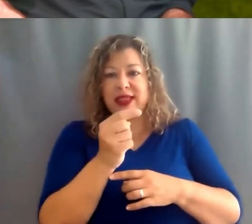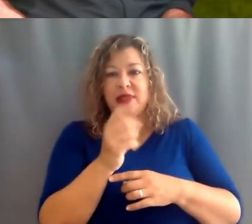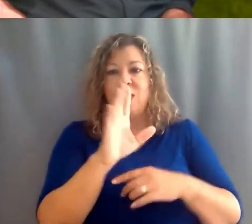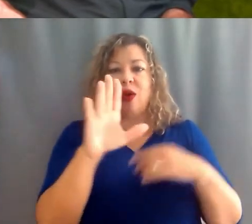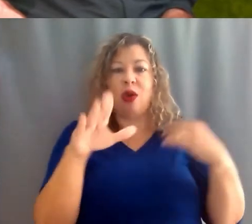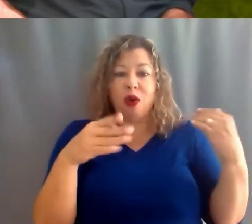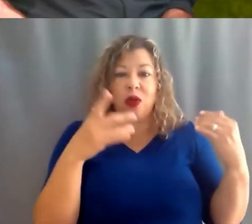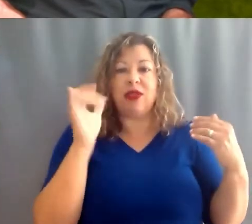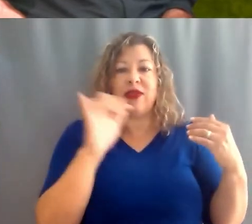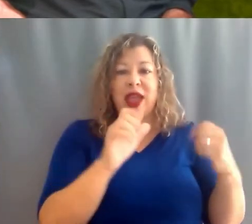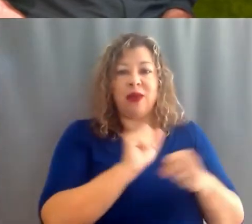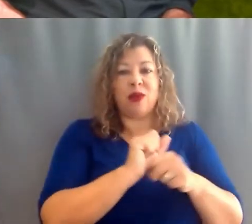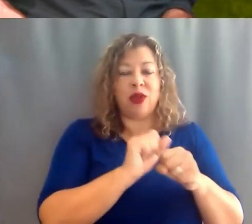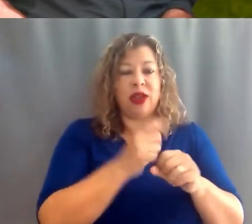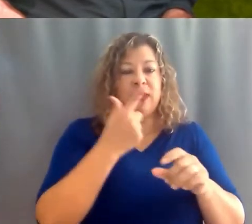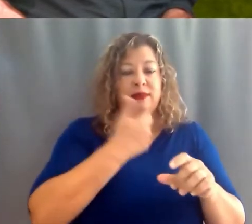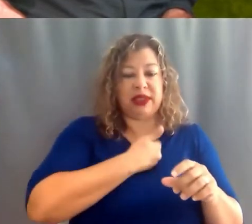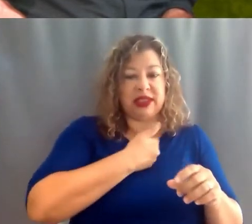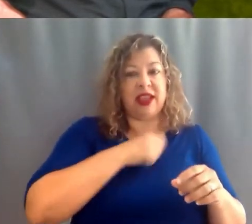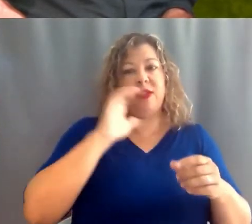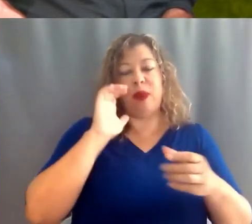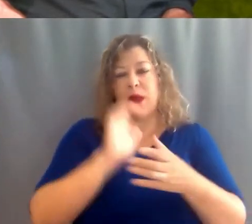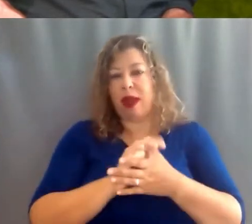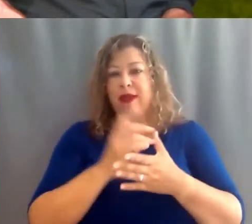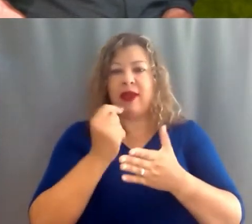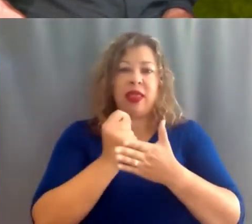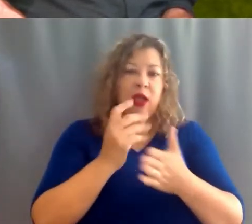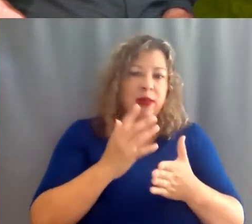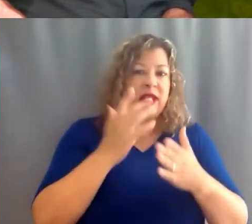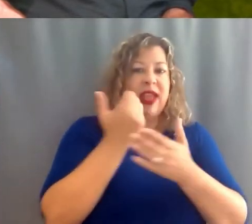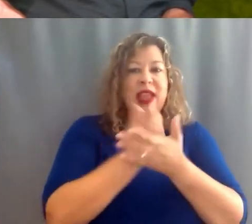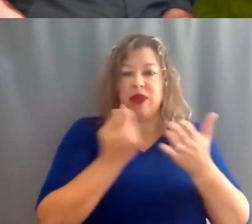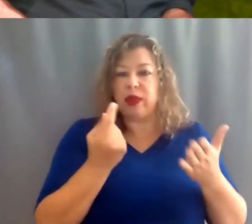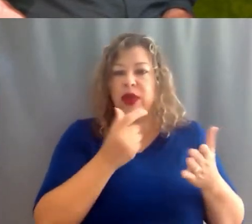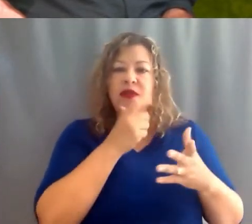wife, my therapist, was really all about. You're worried about everyone else loving you.